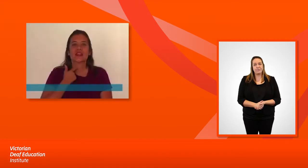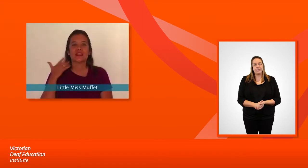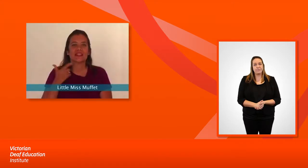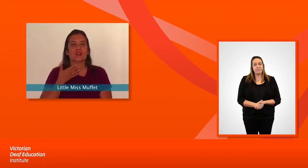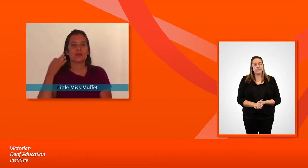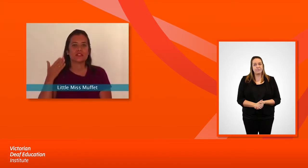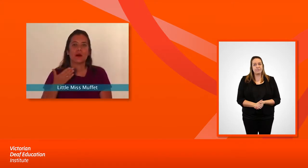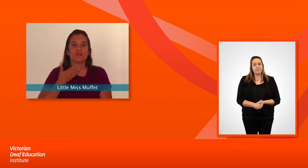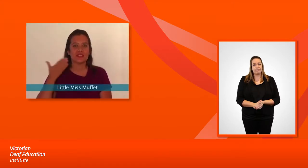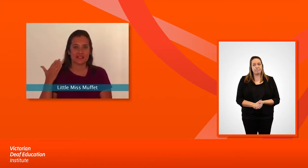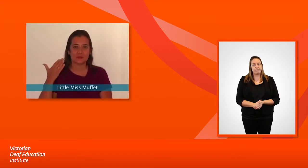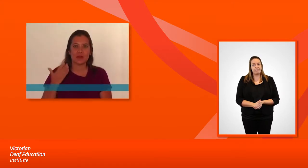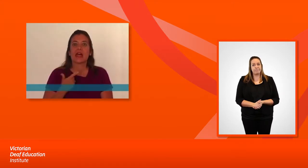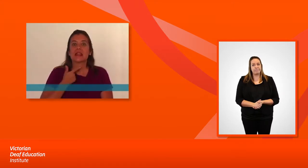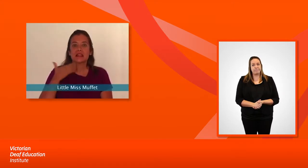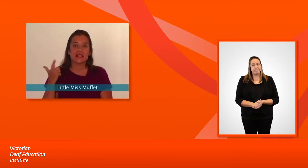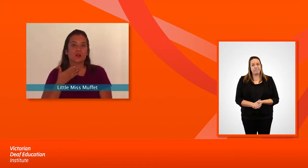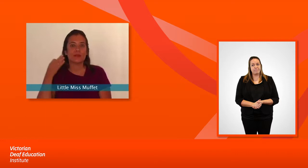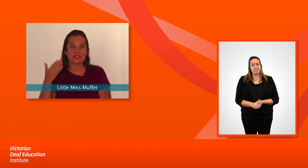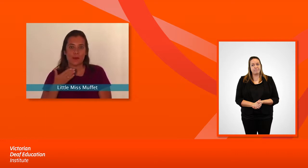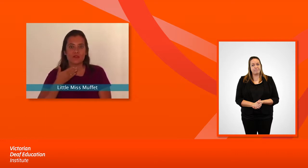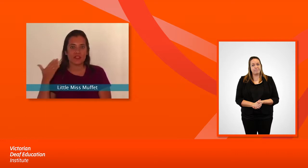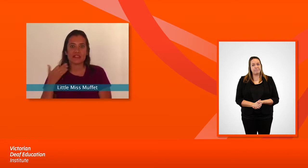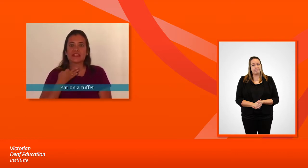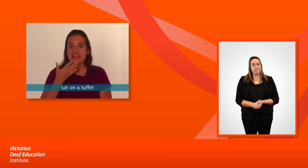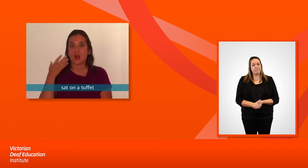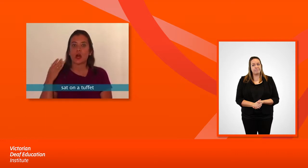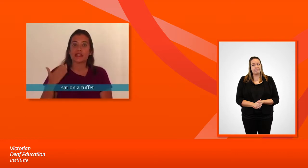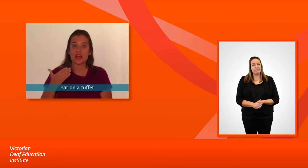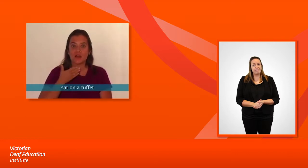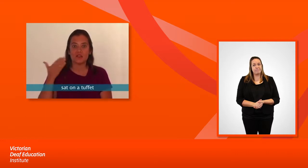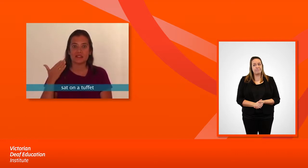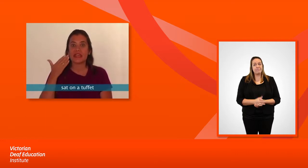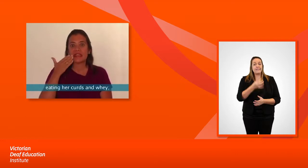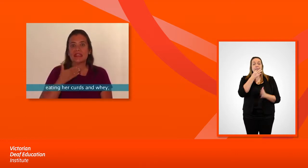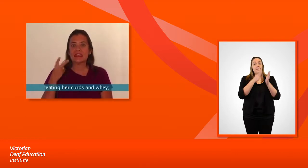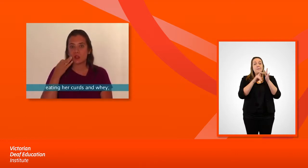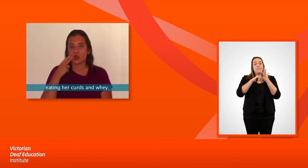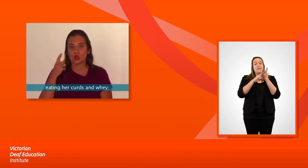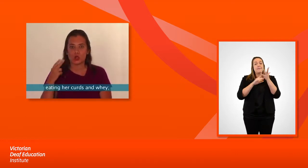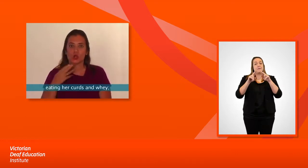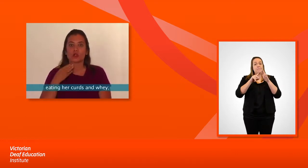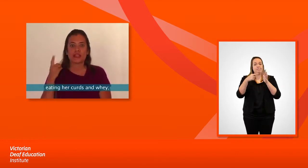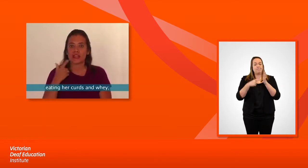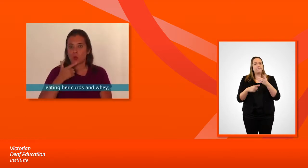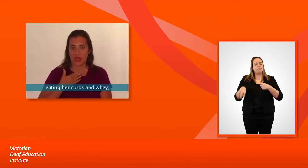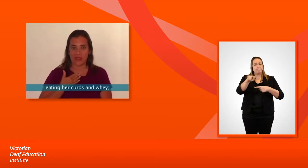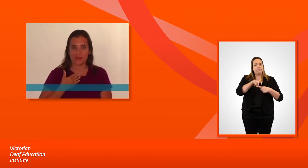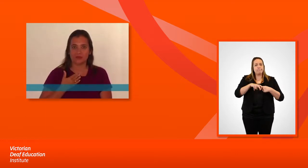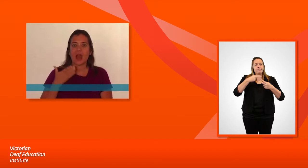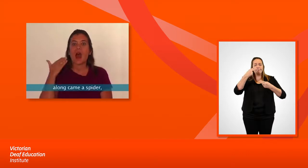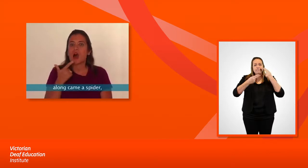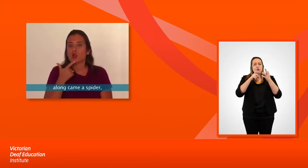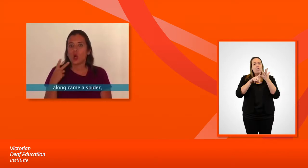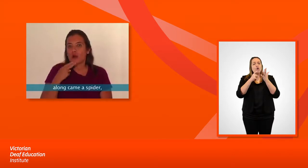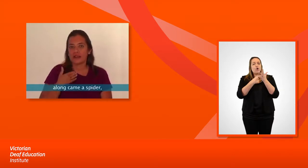Little Miss Muffet sat on a tuffet eating her curds and whey.